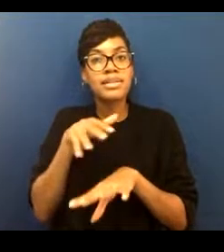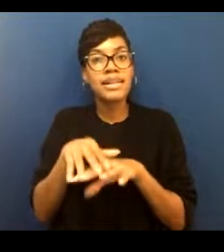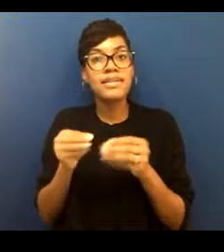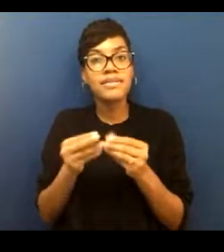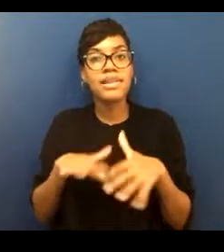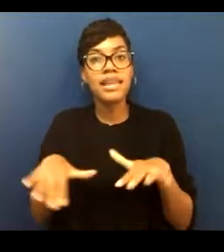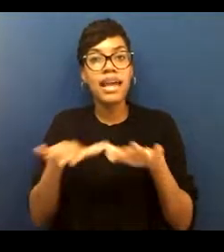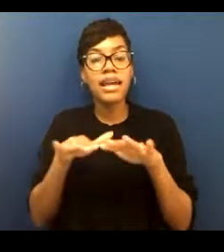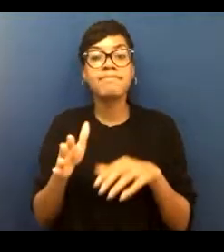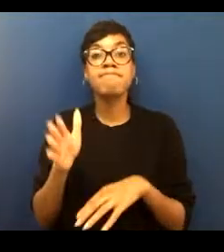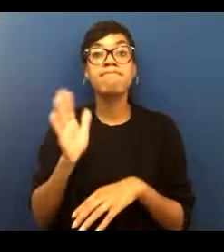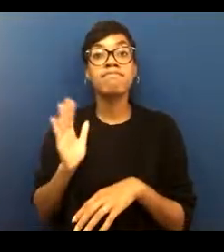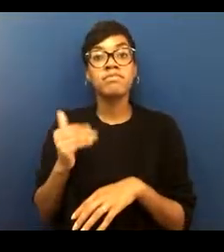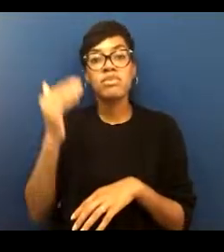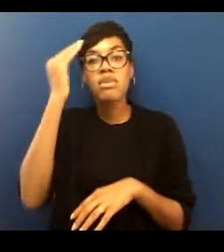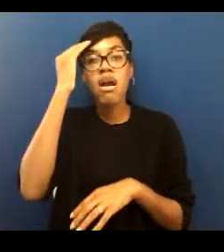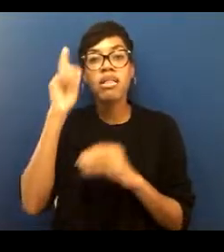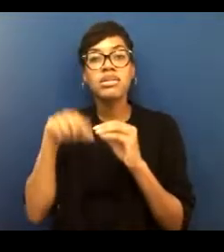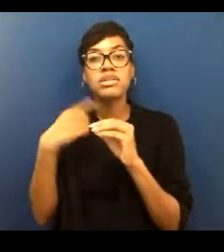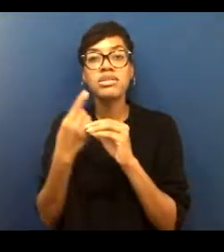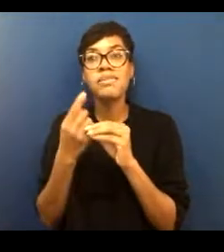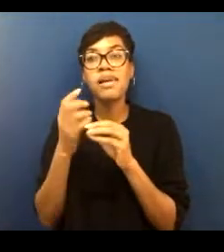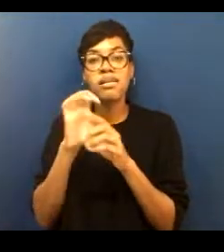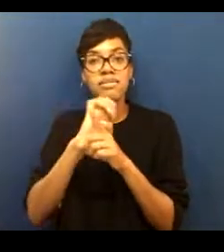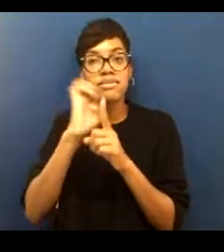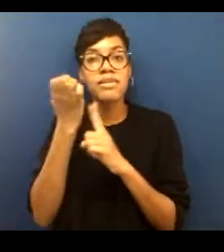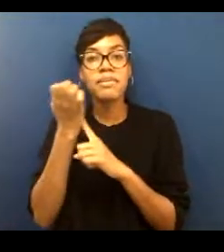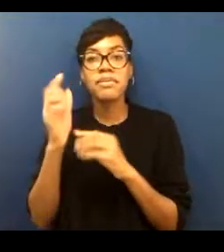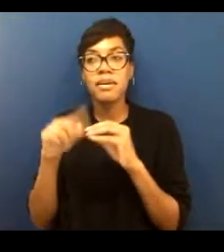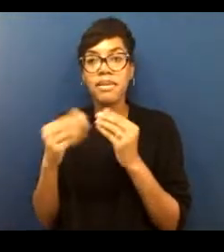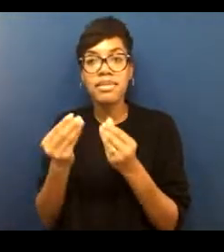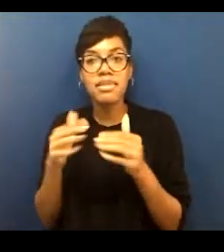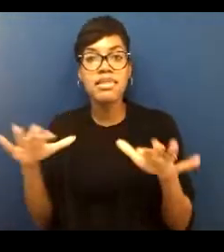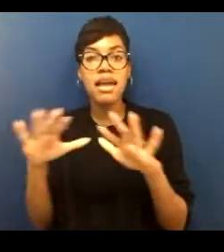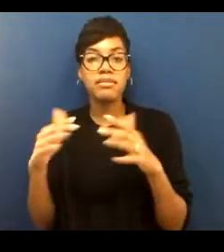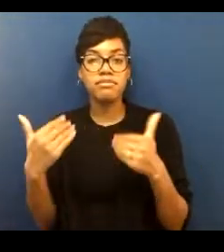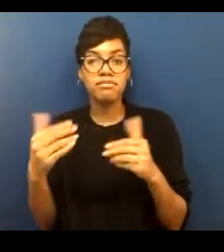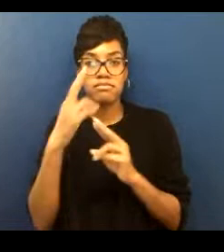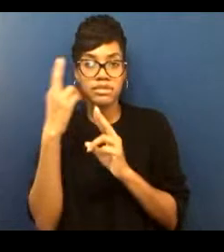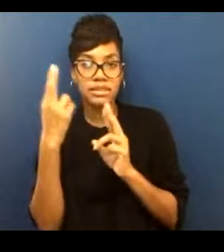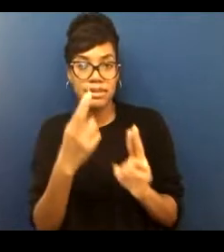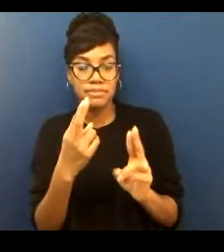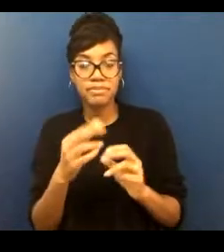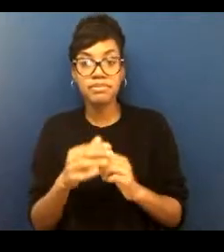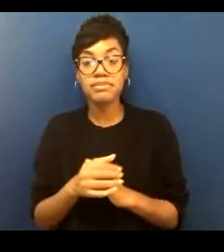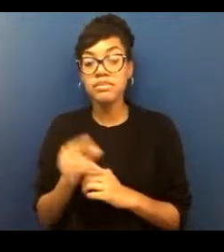and local indigenous knowledge and much to share with us. NOAA respectfully acknowledges